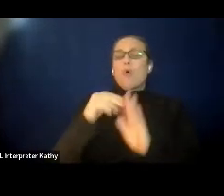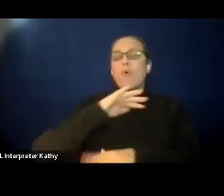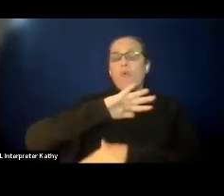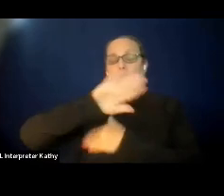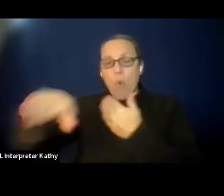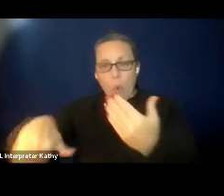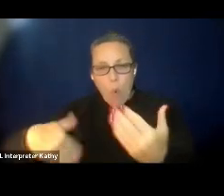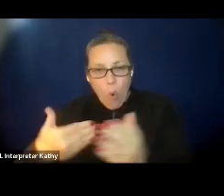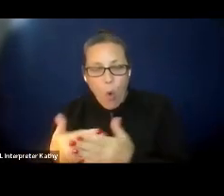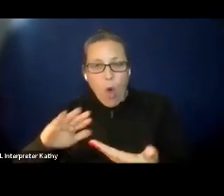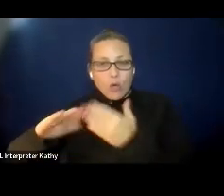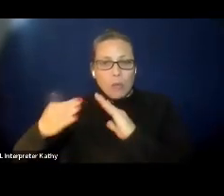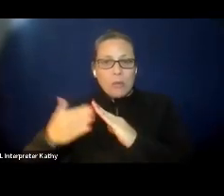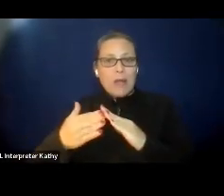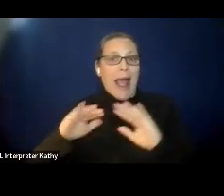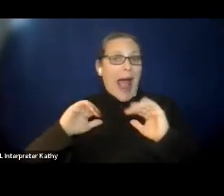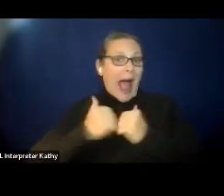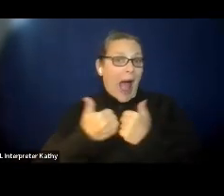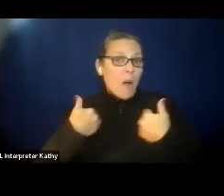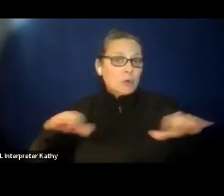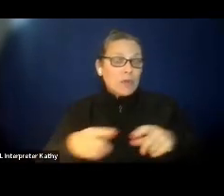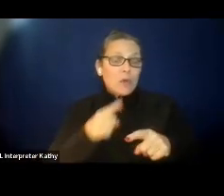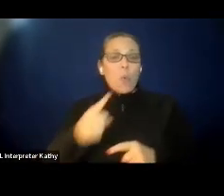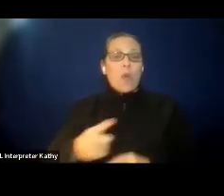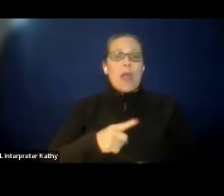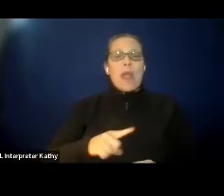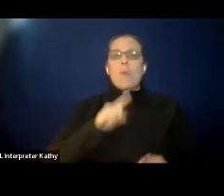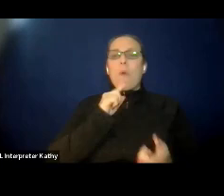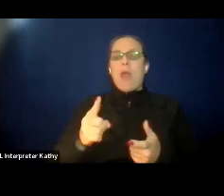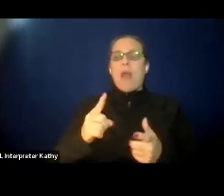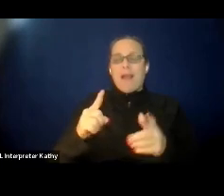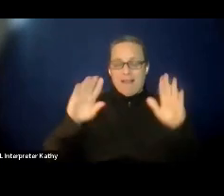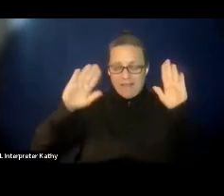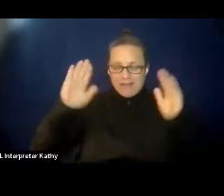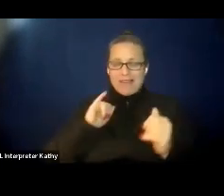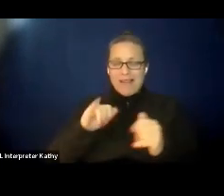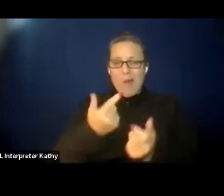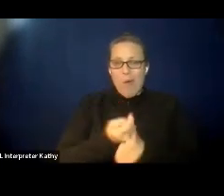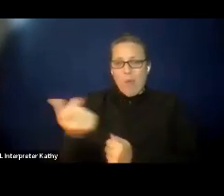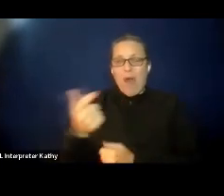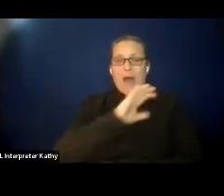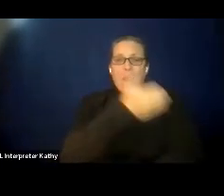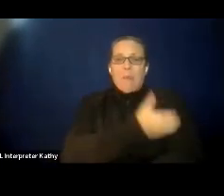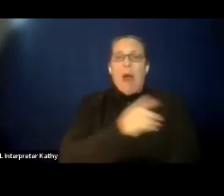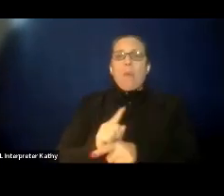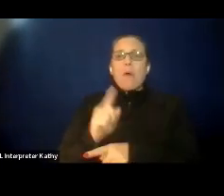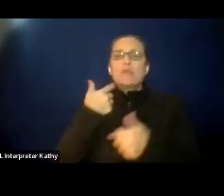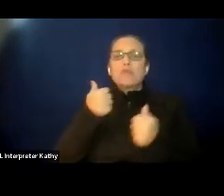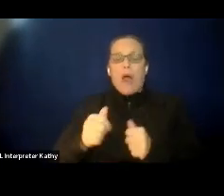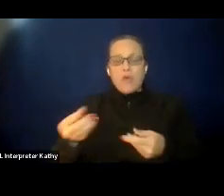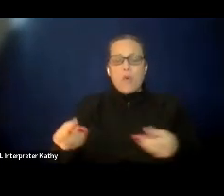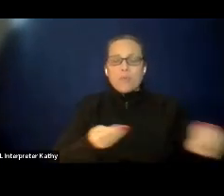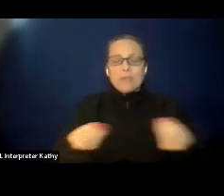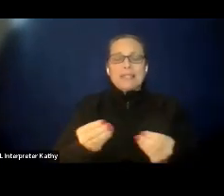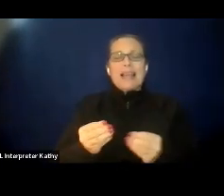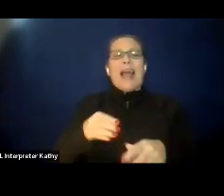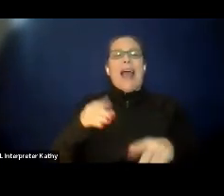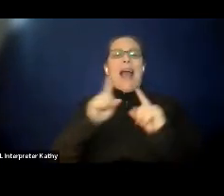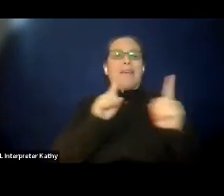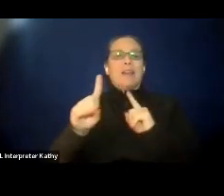information science workers in creating responsible and all-inclusive spaces that verve and represent the entire community to accomplish this we descenter power and privilege by